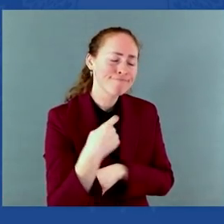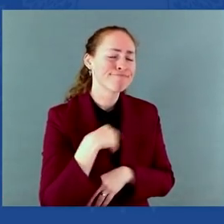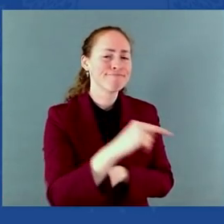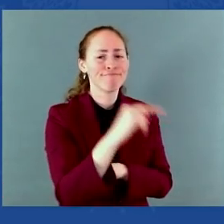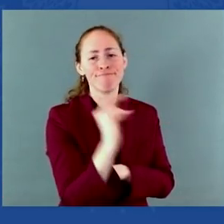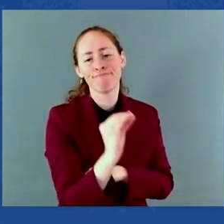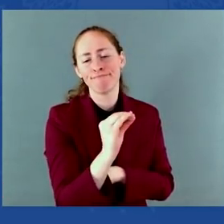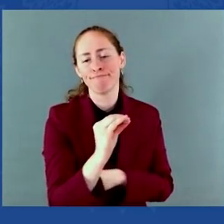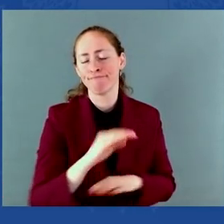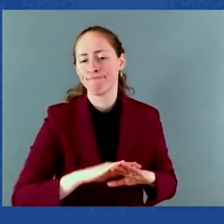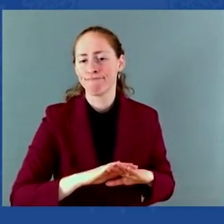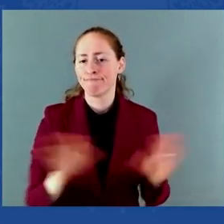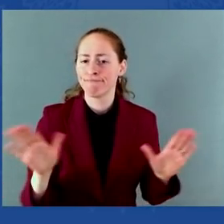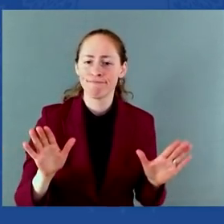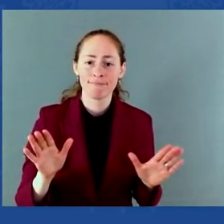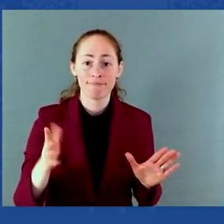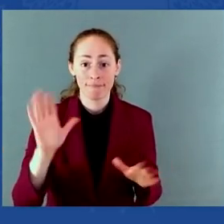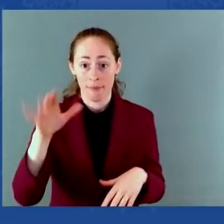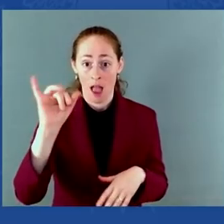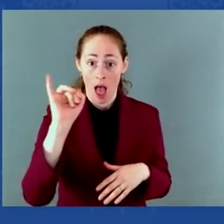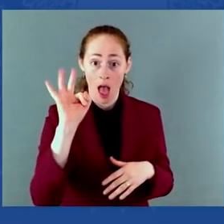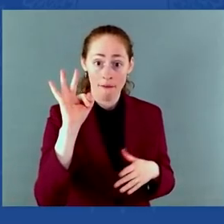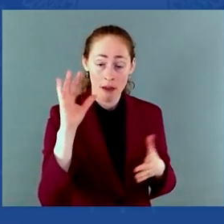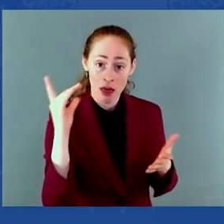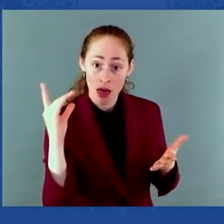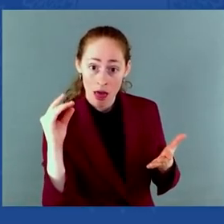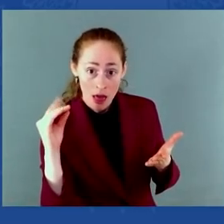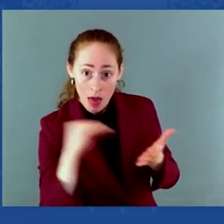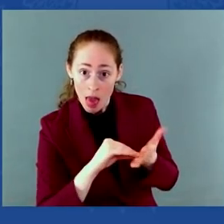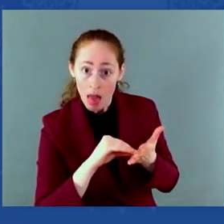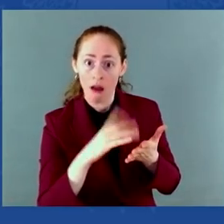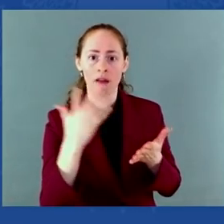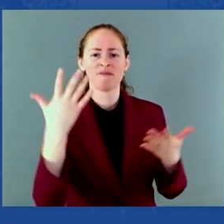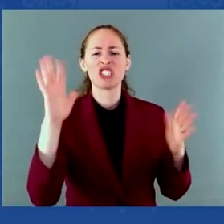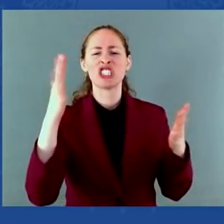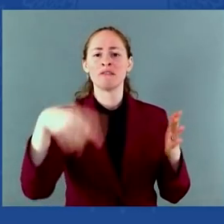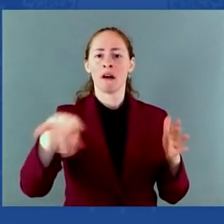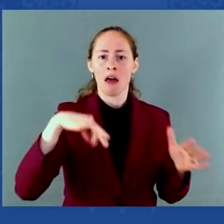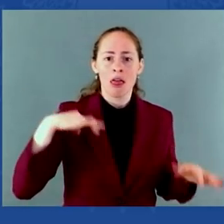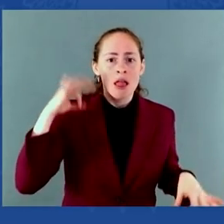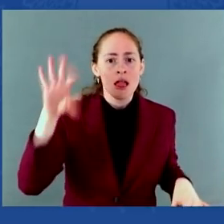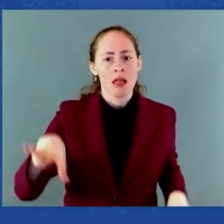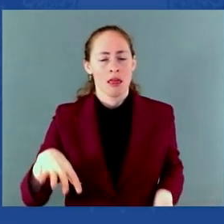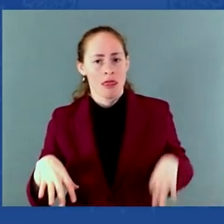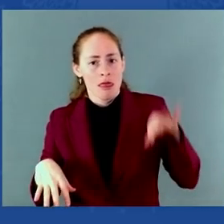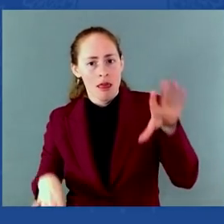working folks would be paying more money. Look, this law is a blue-collar blueprint to rebuild America.